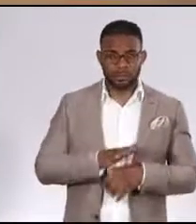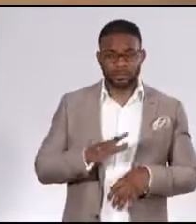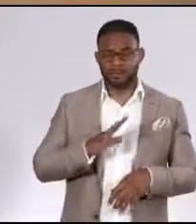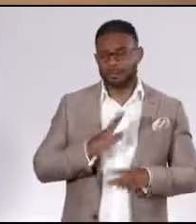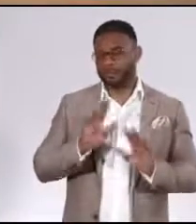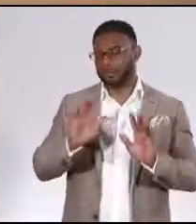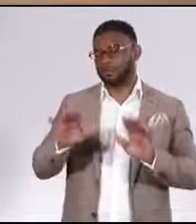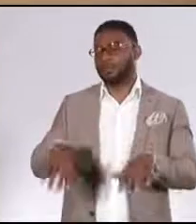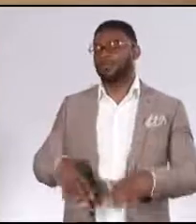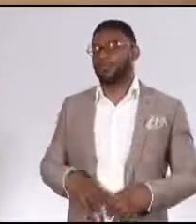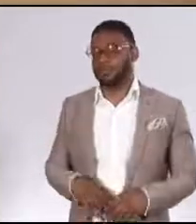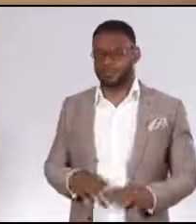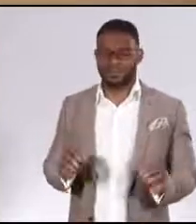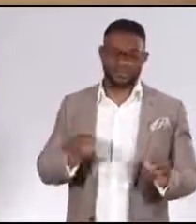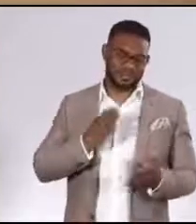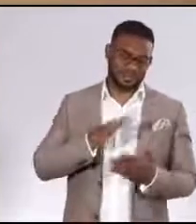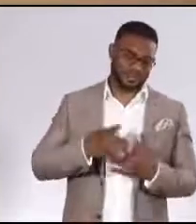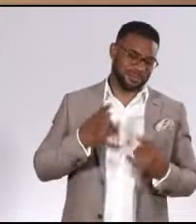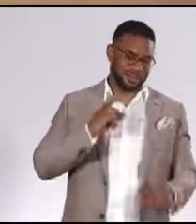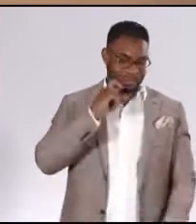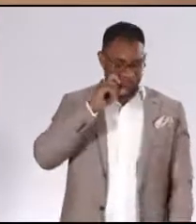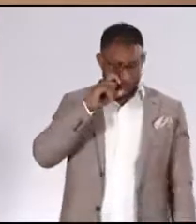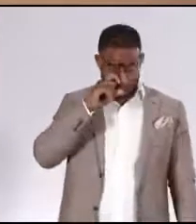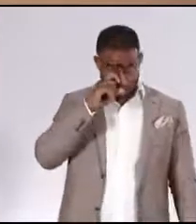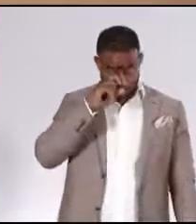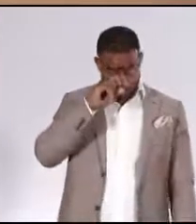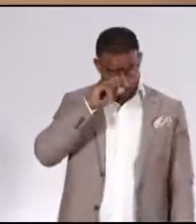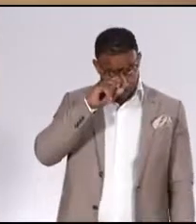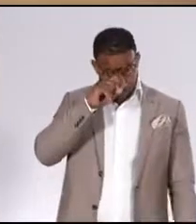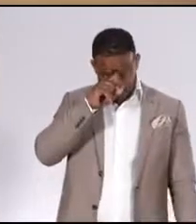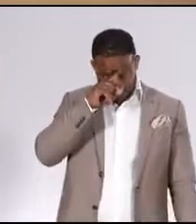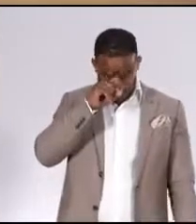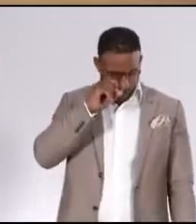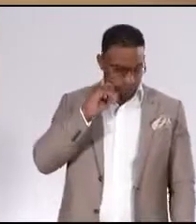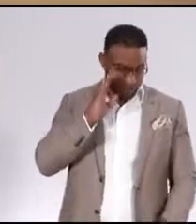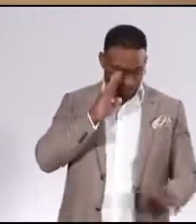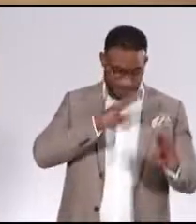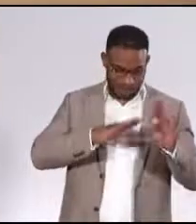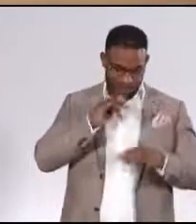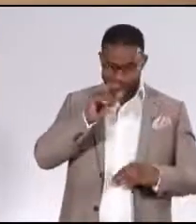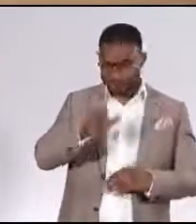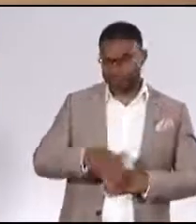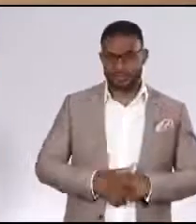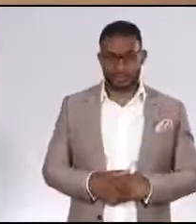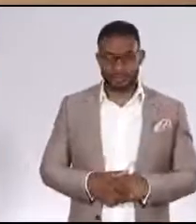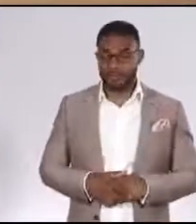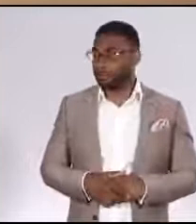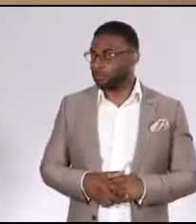and that nothing bad was gonna happen and that I should stop worrying about it. I conceded thinking they were, right?